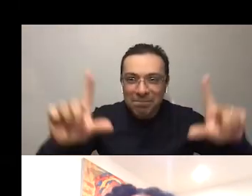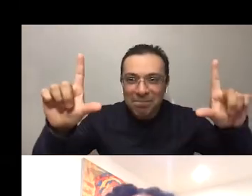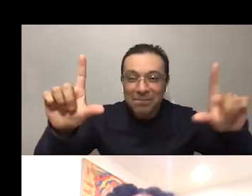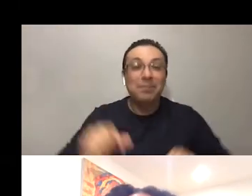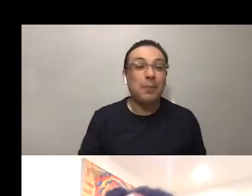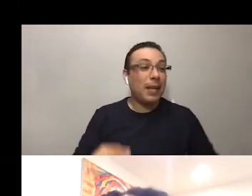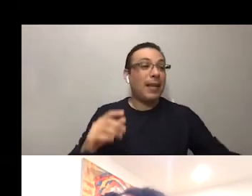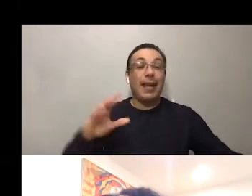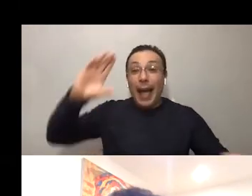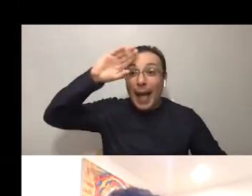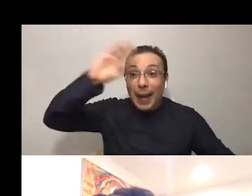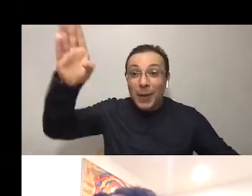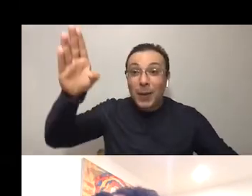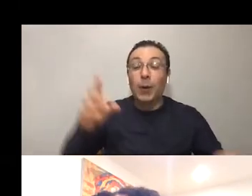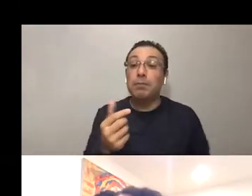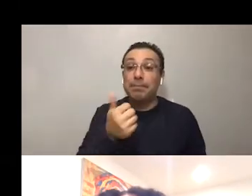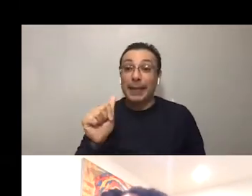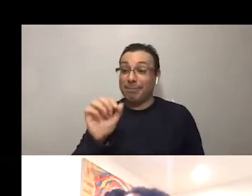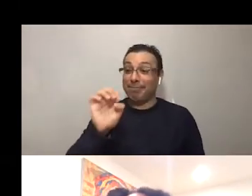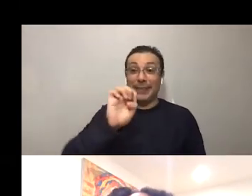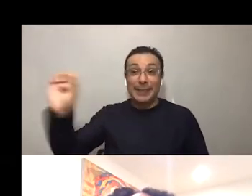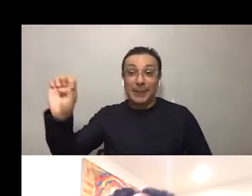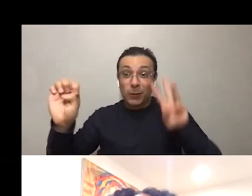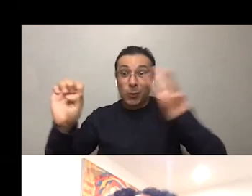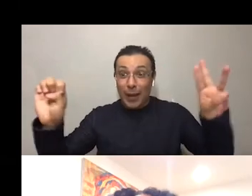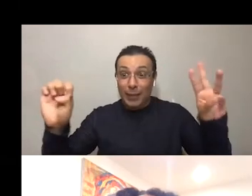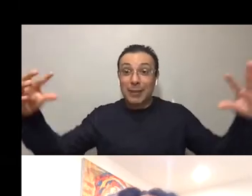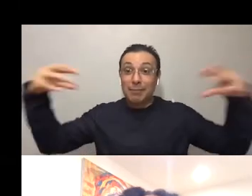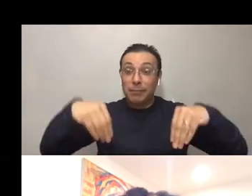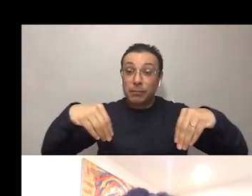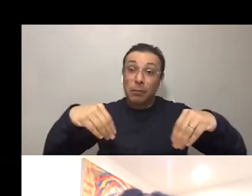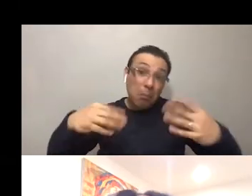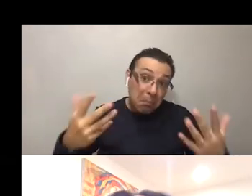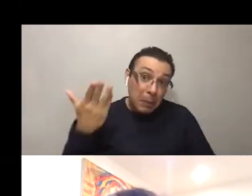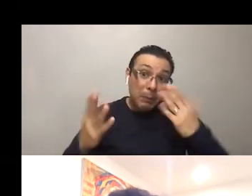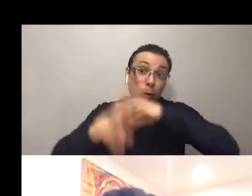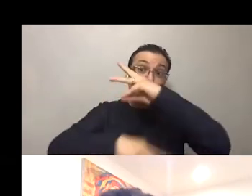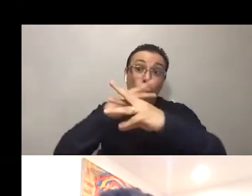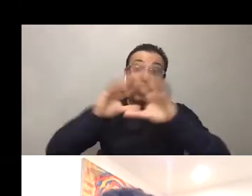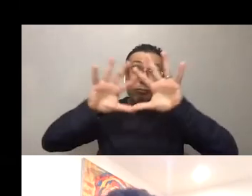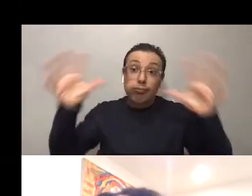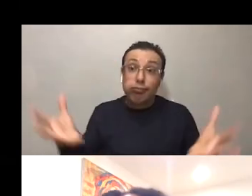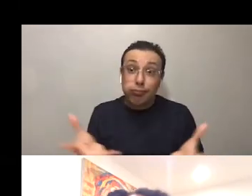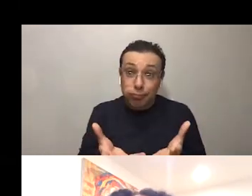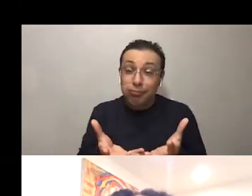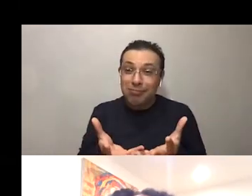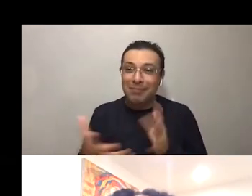And anyone that may be joining us in different parts of the world. My name is Claribel Vidal. My pronouns are she/her.